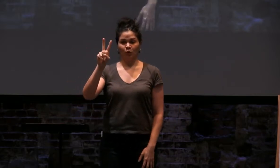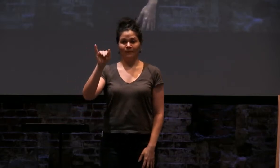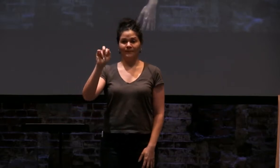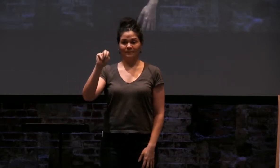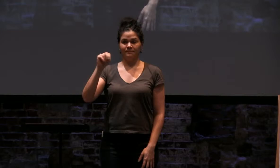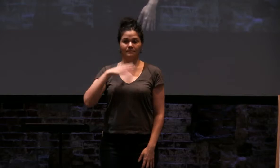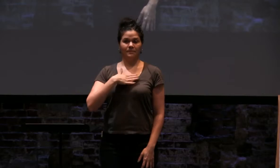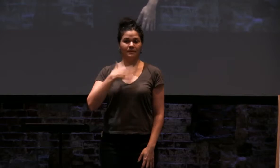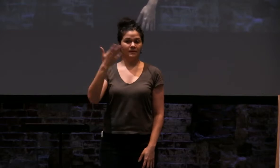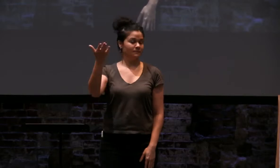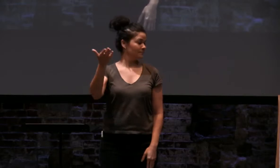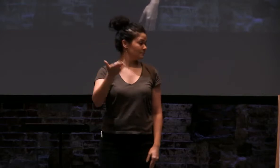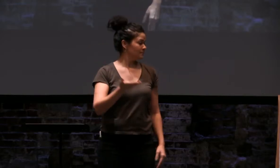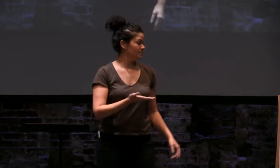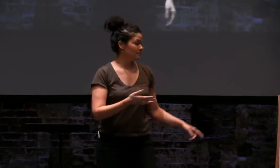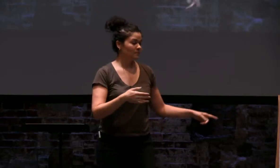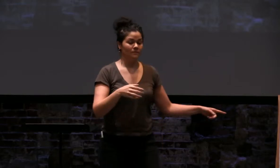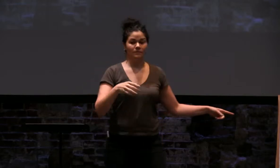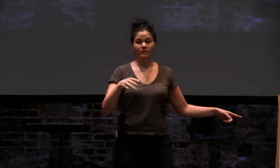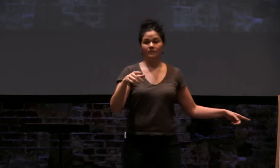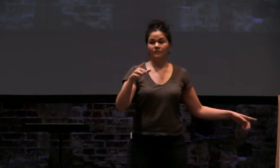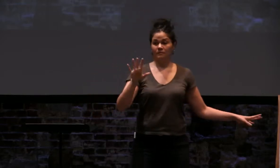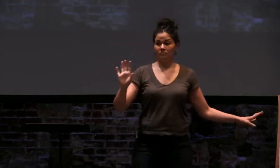Mervin, if you could please come up?